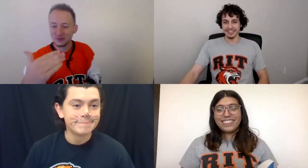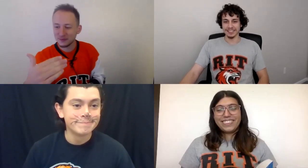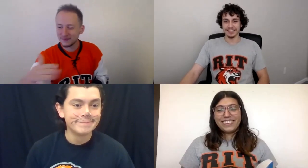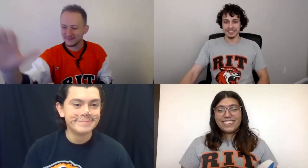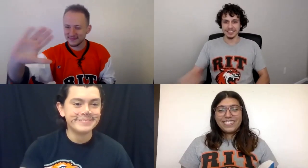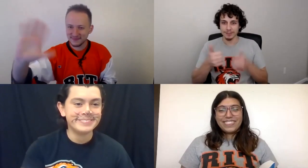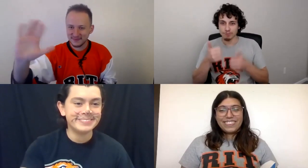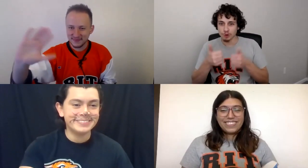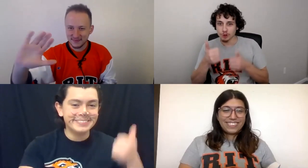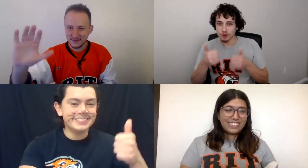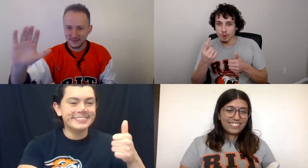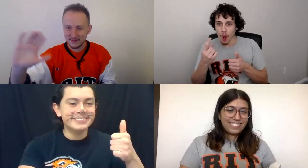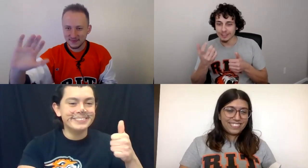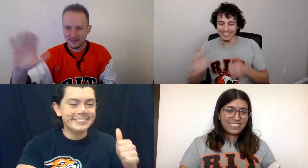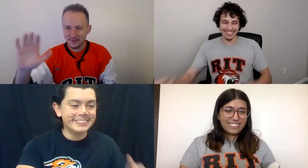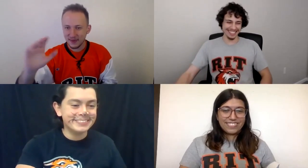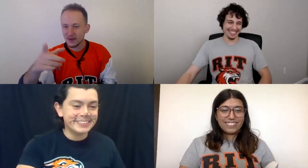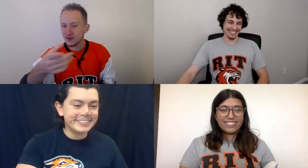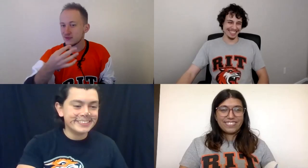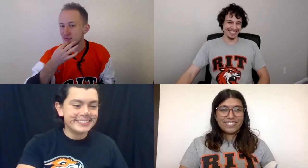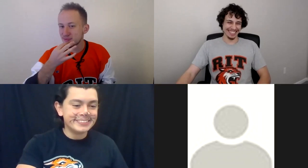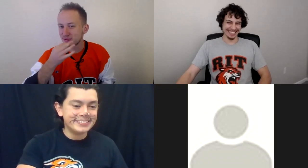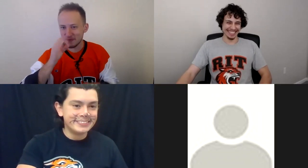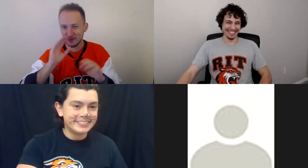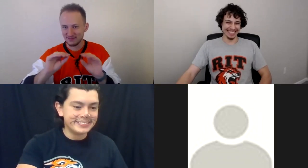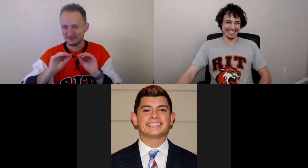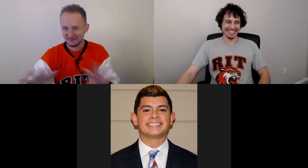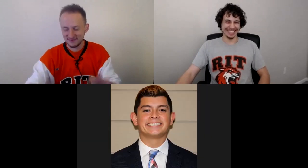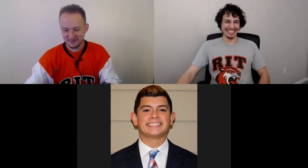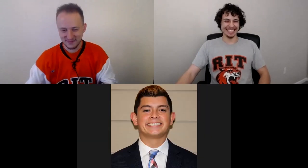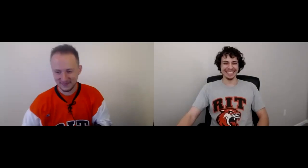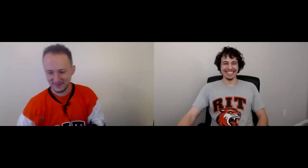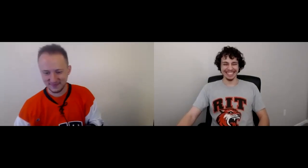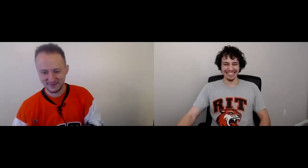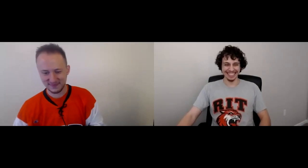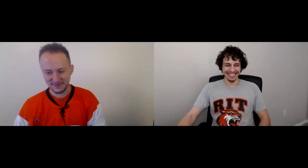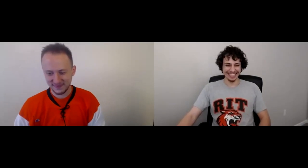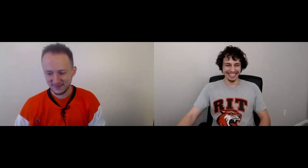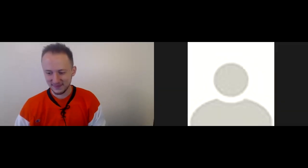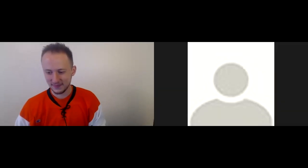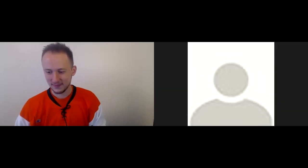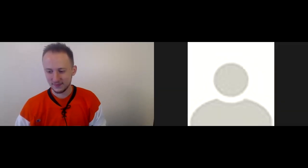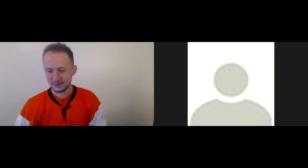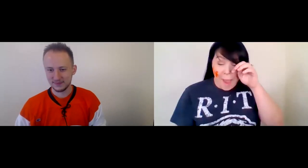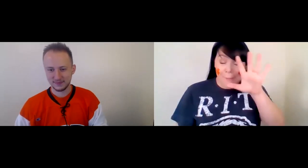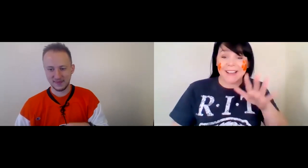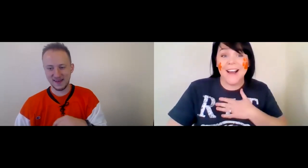Matt: Thank you, thank you. Vladimir: Which scene did you pick? Matt: So in the movie will be released, and I will let you know.